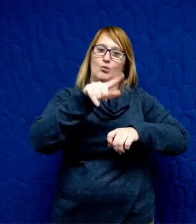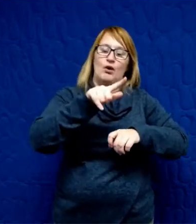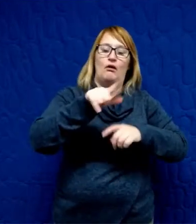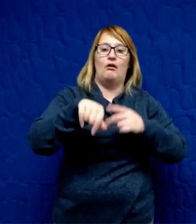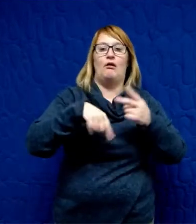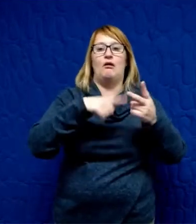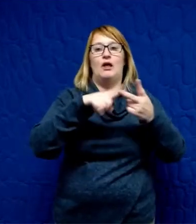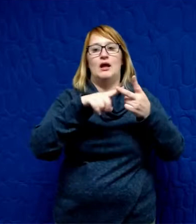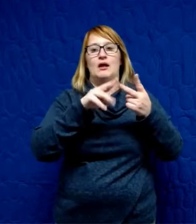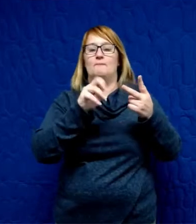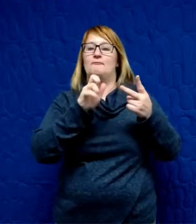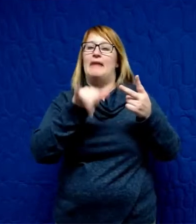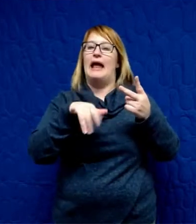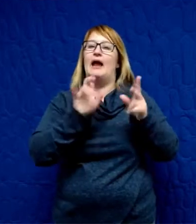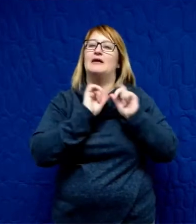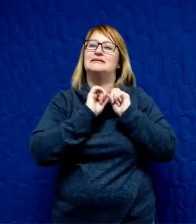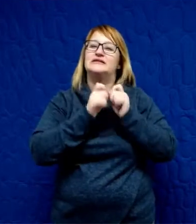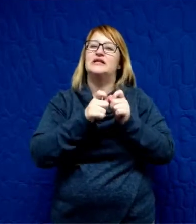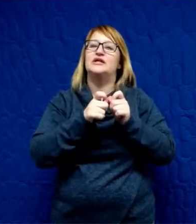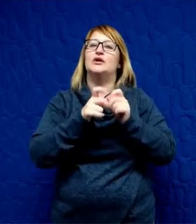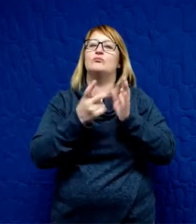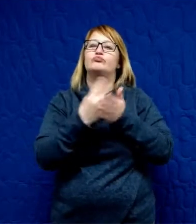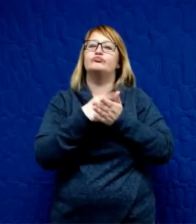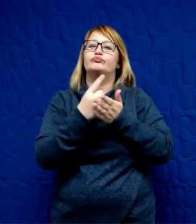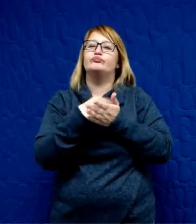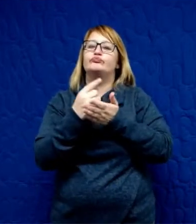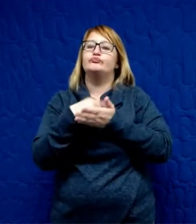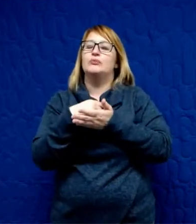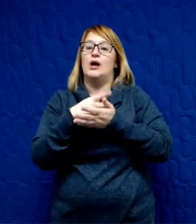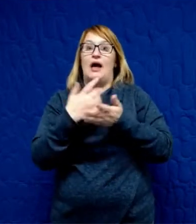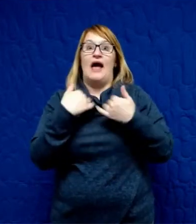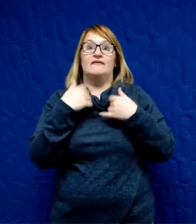kind of go over everything because we do get so many different proposals and